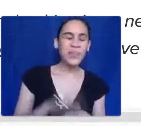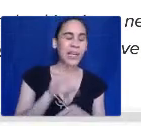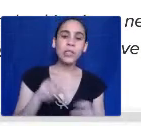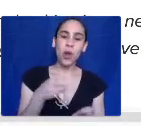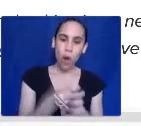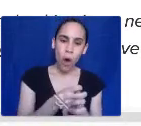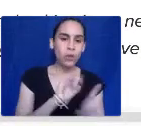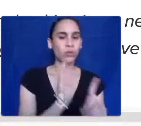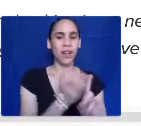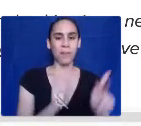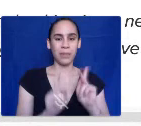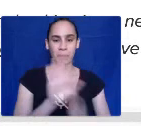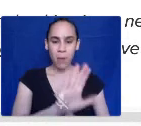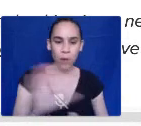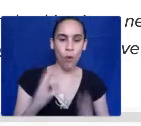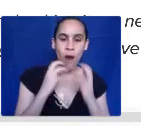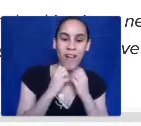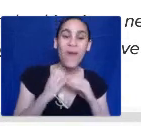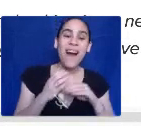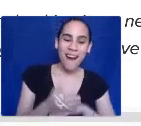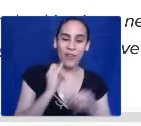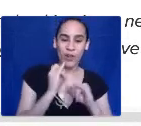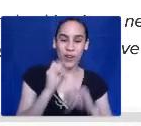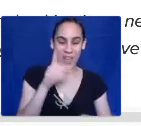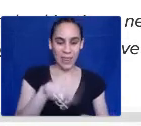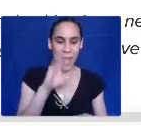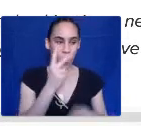right they'll see it um in there your resume you can definitely update to show more value but